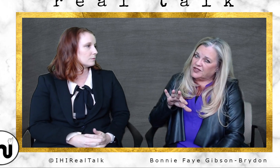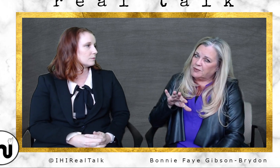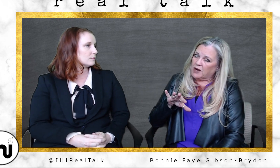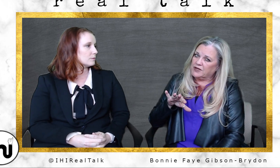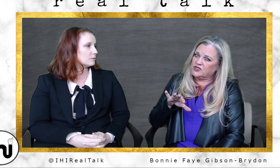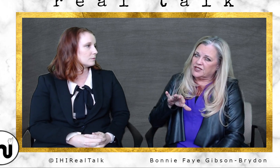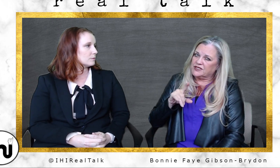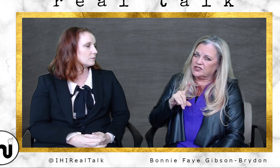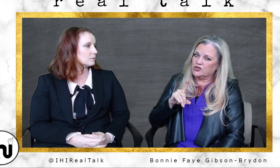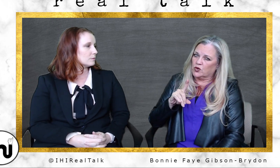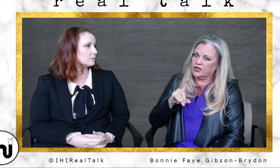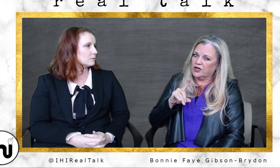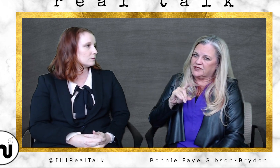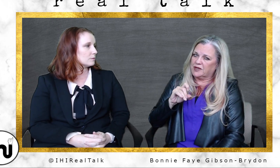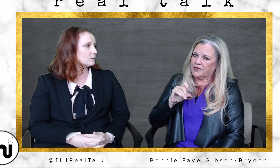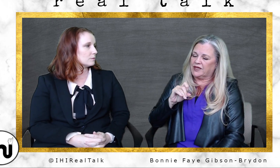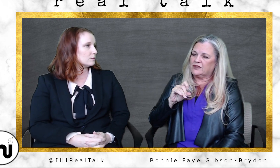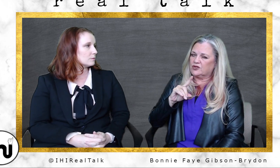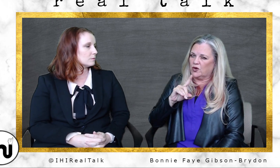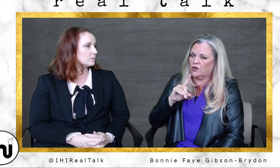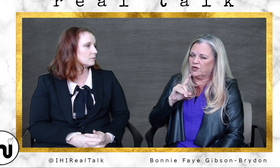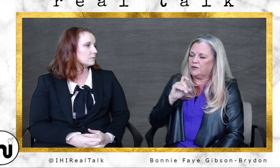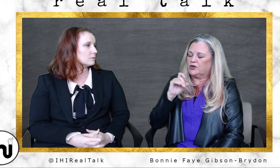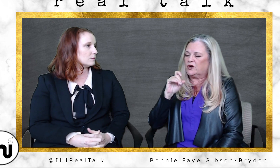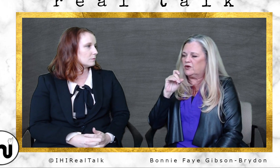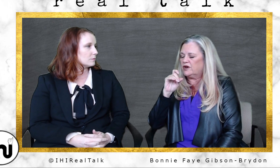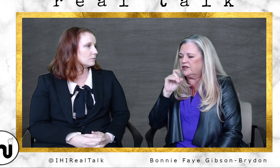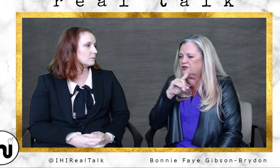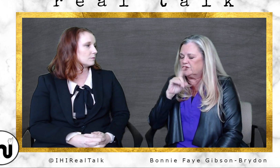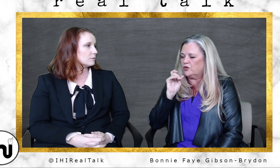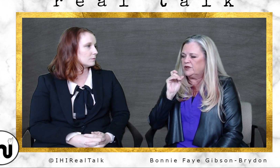Department of Justice is working on something, so keep your ears open.